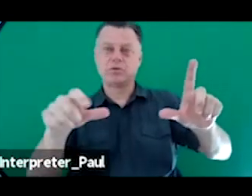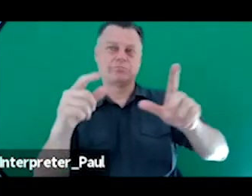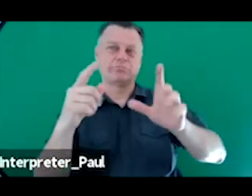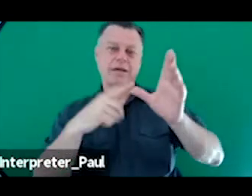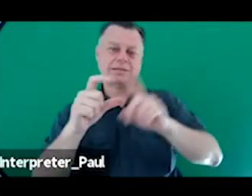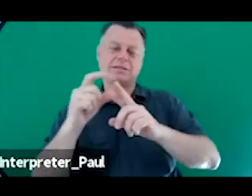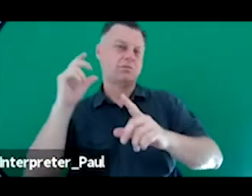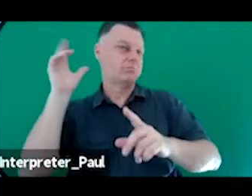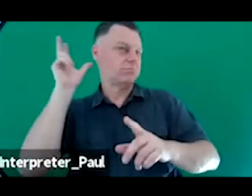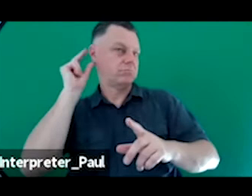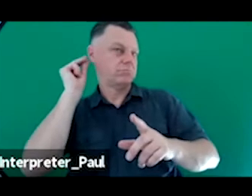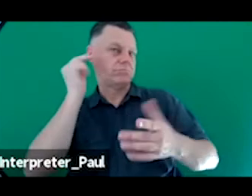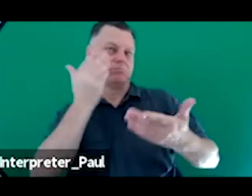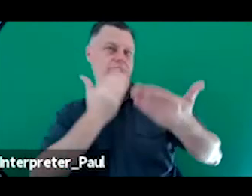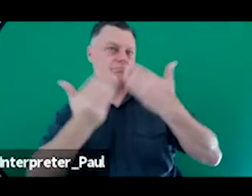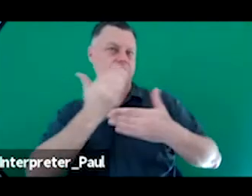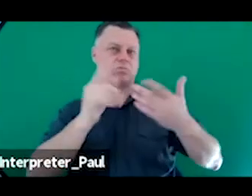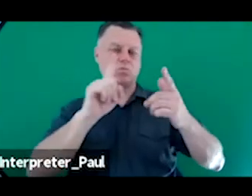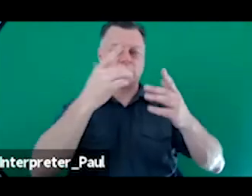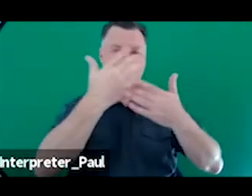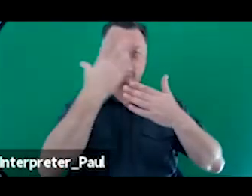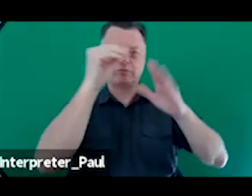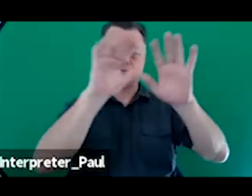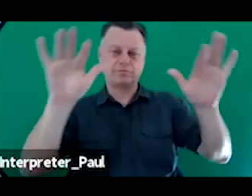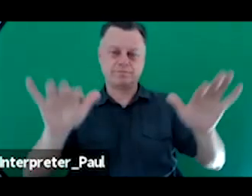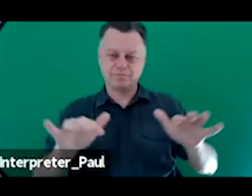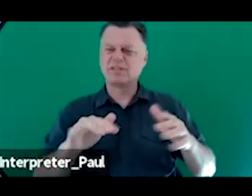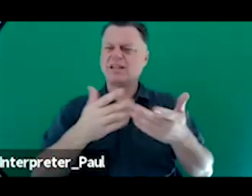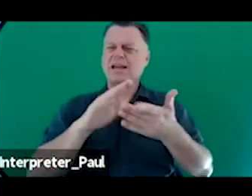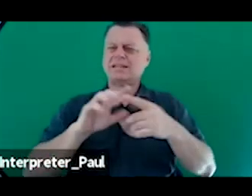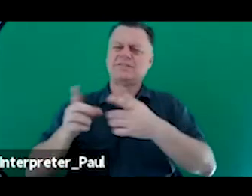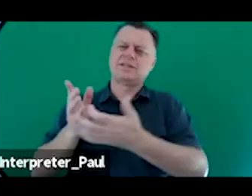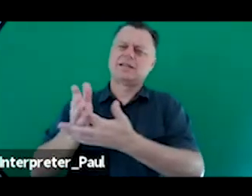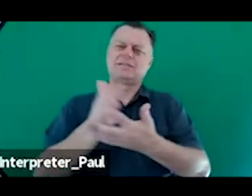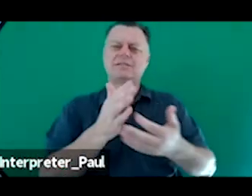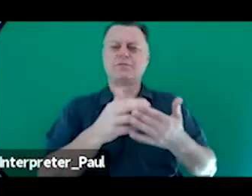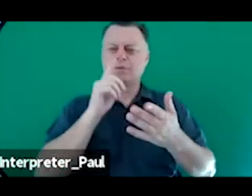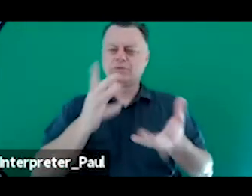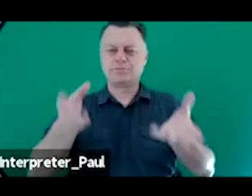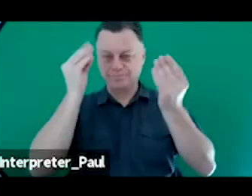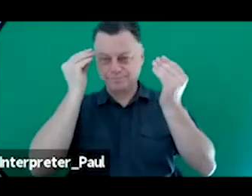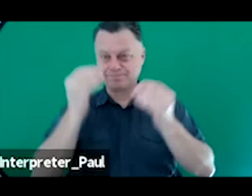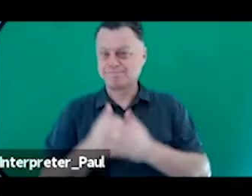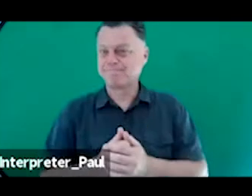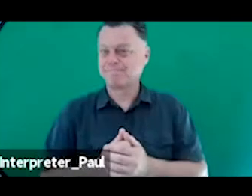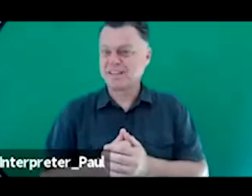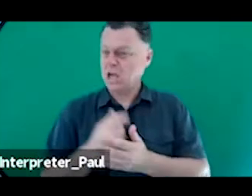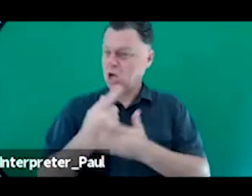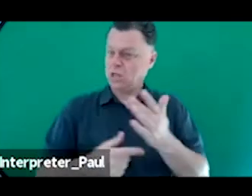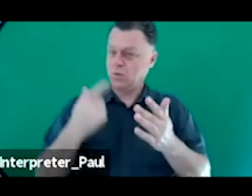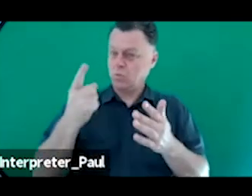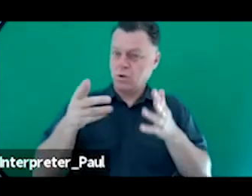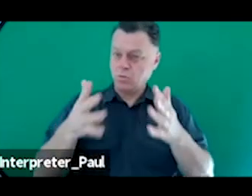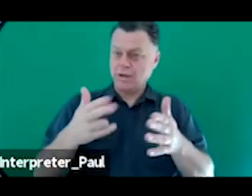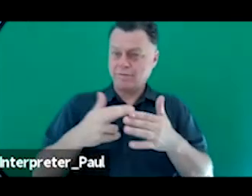take action and express their skills. So, when there is only one way for people to get engaged,